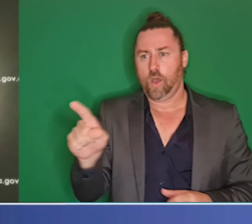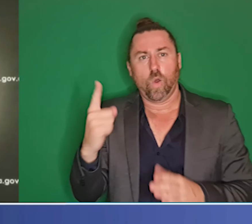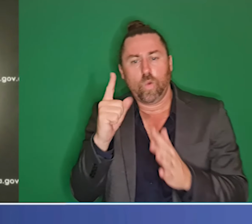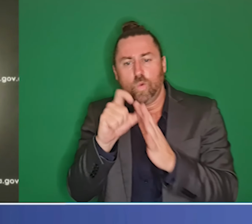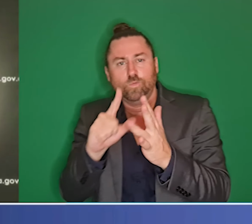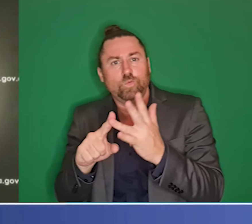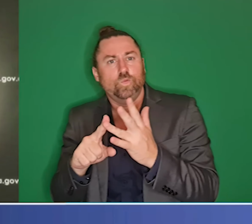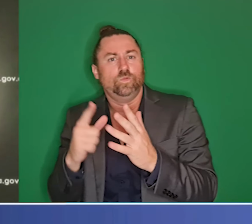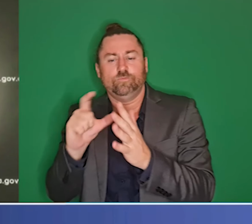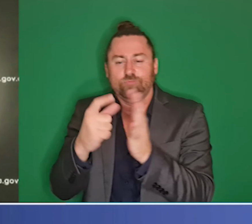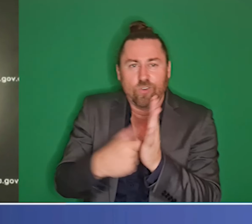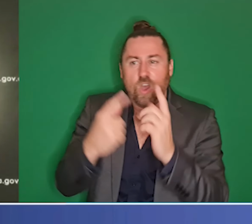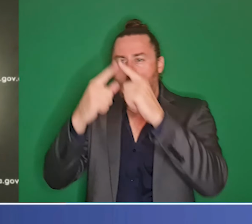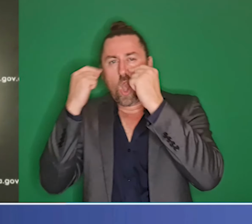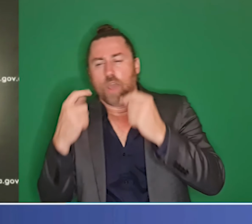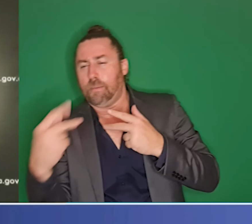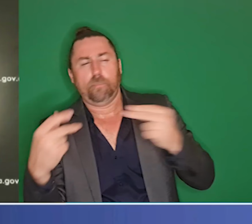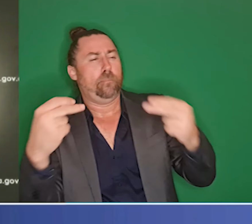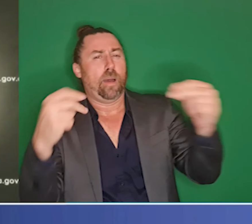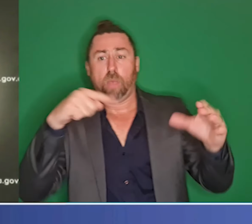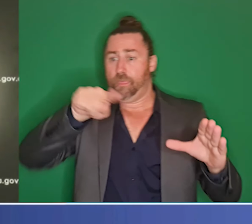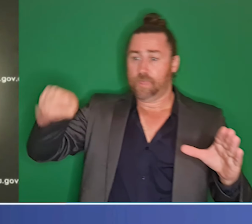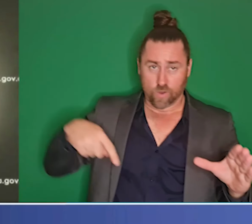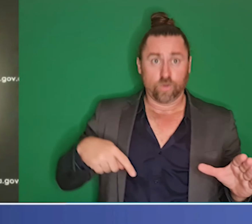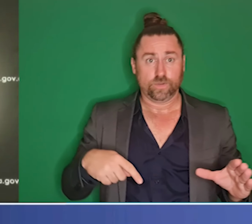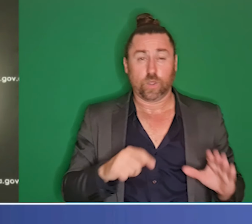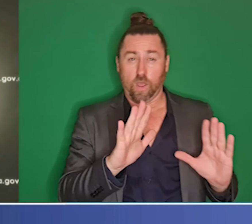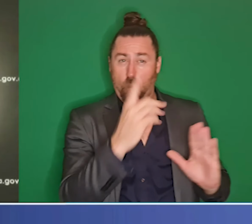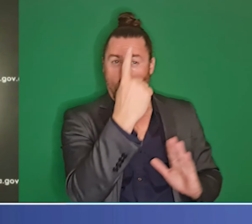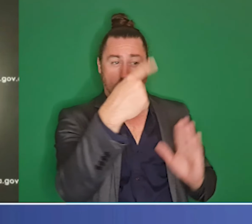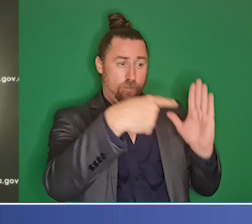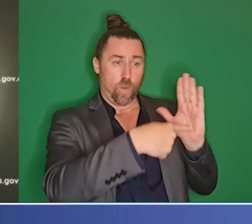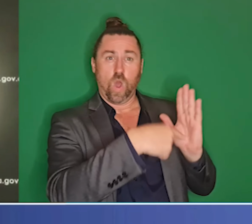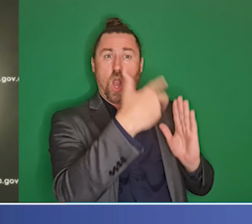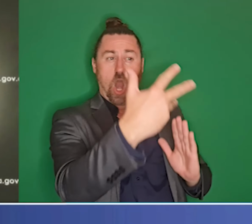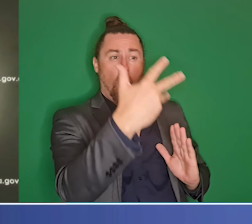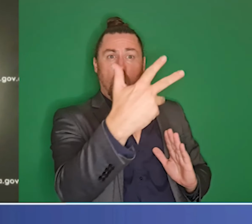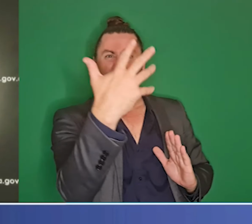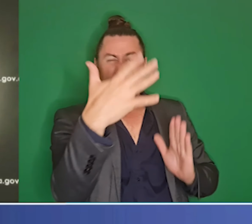We have had 1.995 million vaccinations in the last seven days,